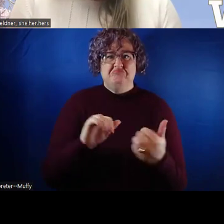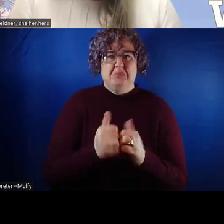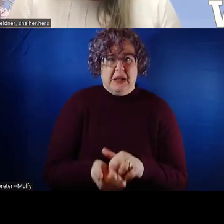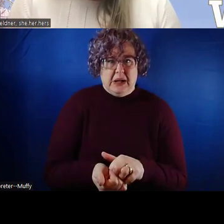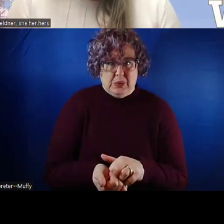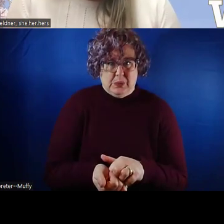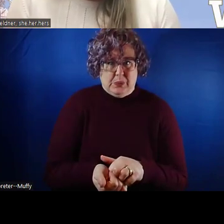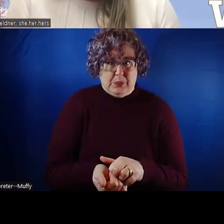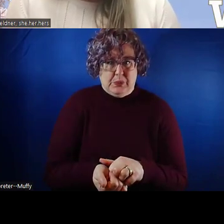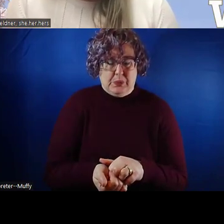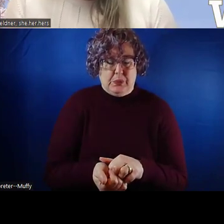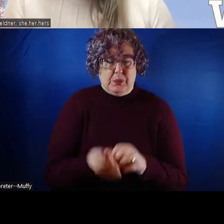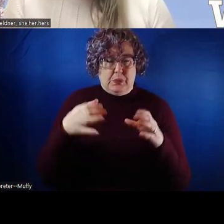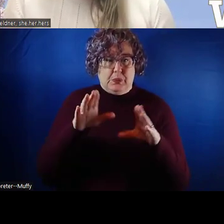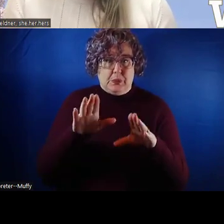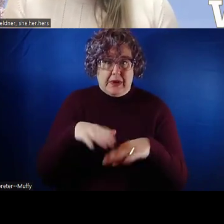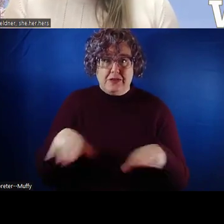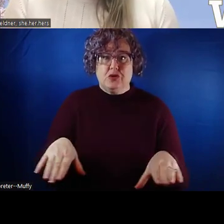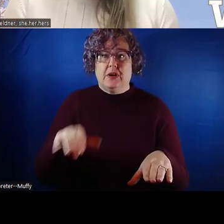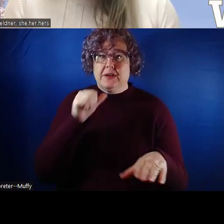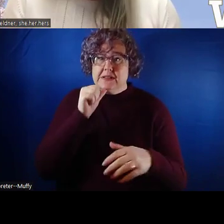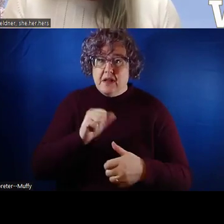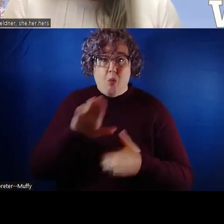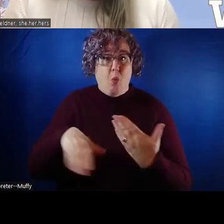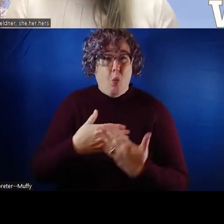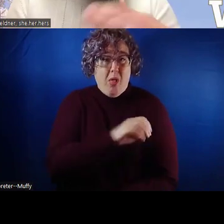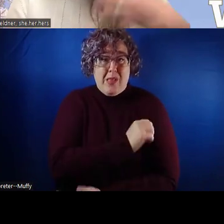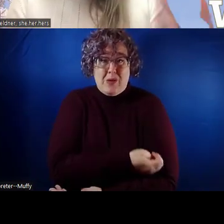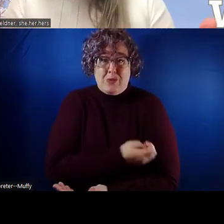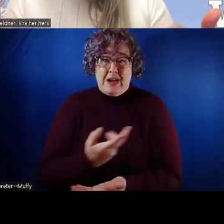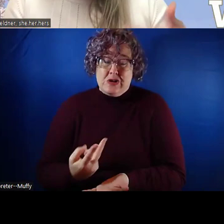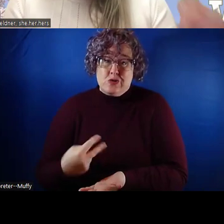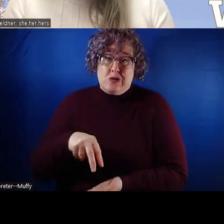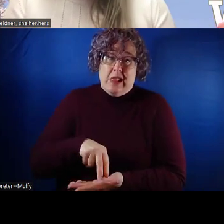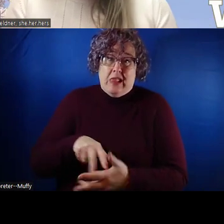so that a child is not expending all of their energy just trying to get where they wanna go?